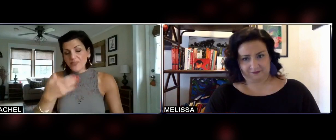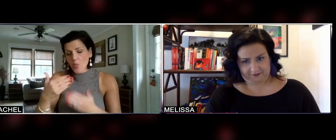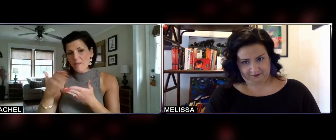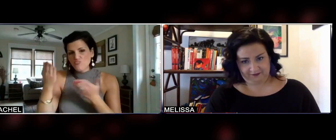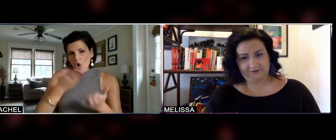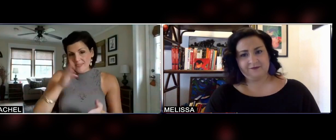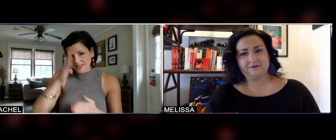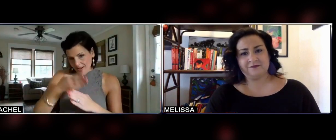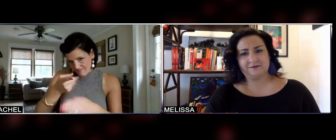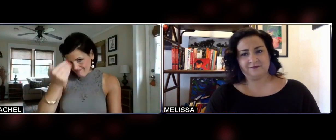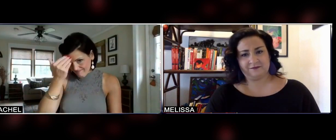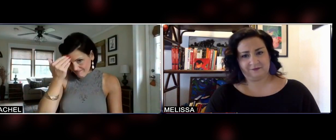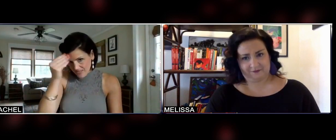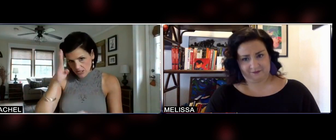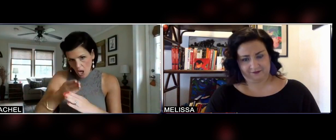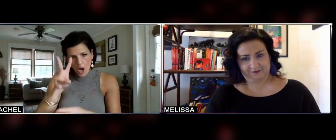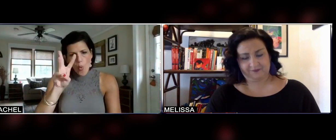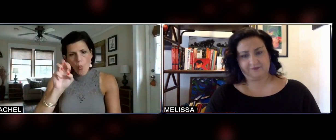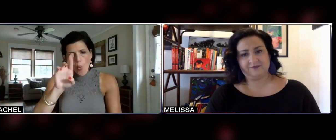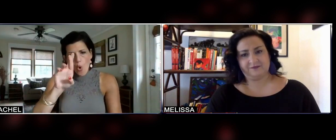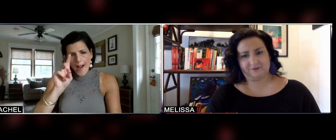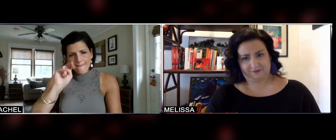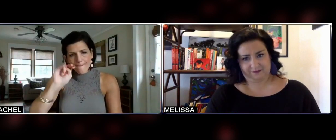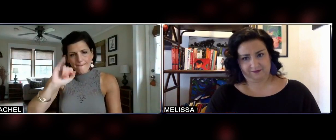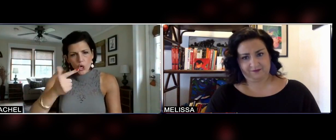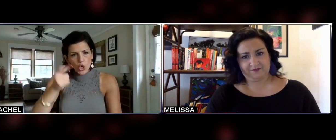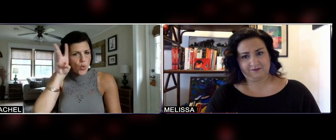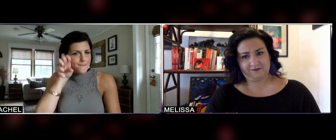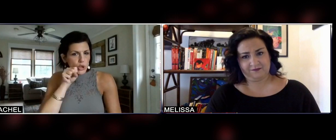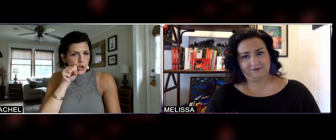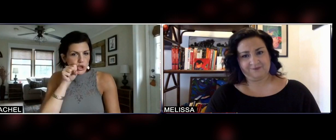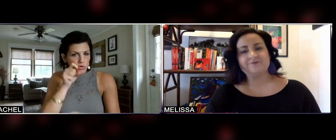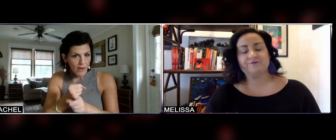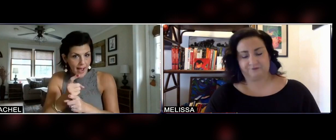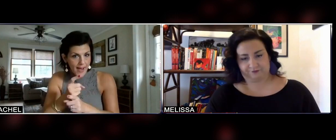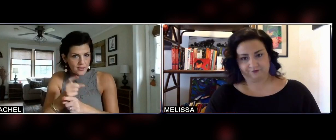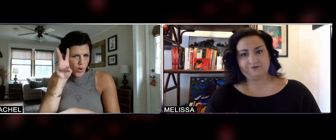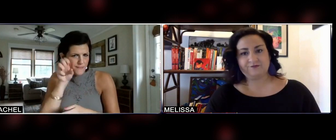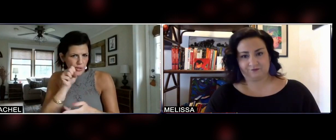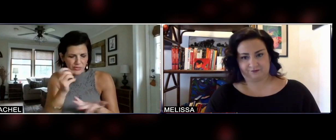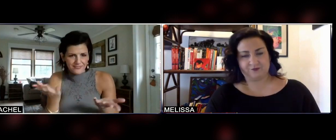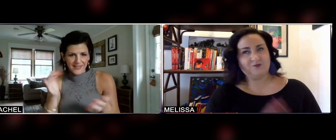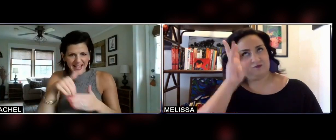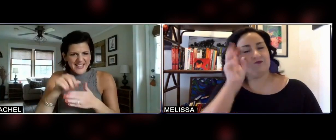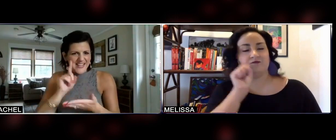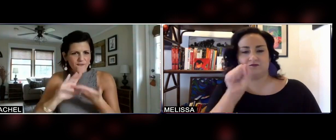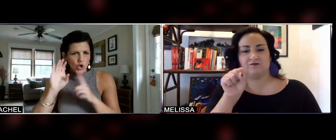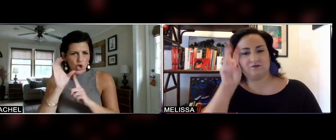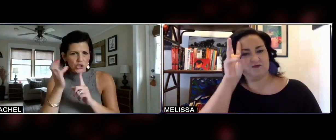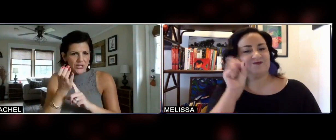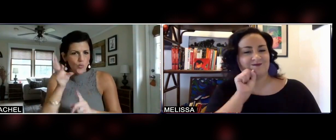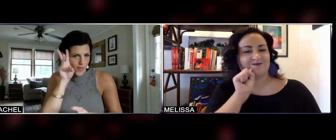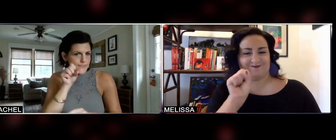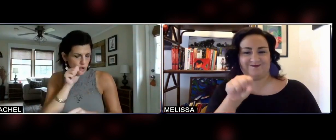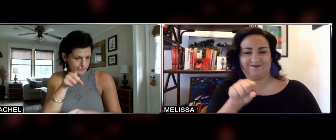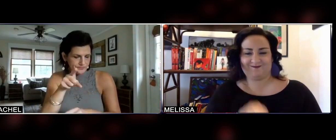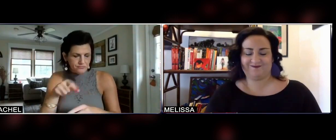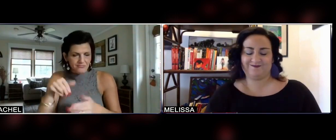If I don't feel that they treat me right, they're not going to treat my son. My son also has Waardenburg Syndrome. Is that how you sign it? You know in the Deaf culture?